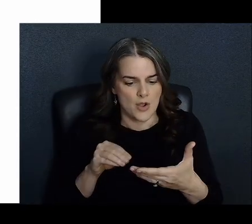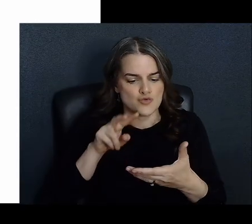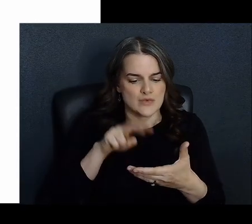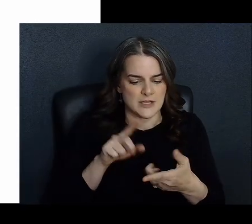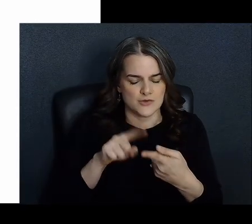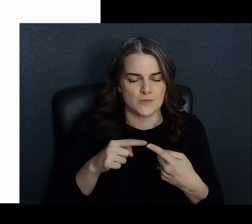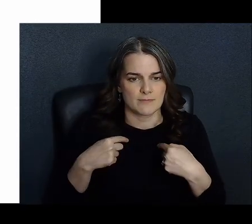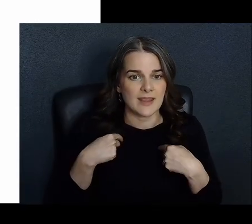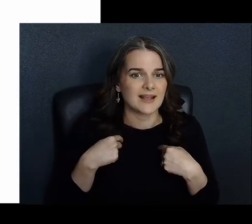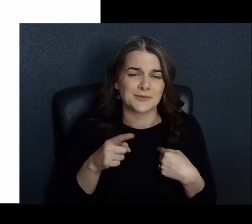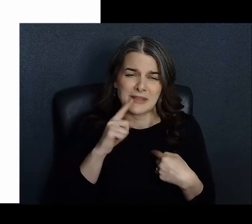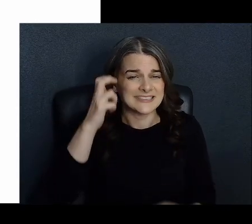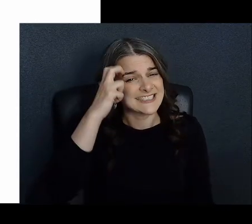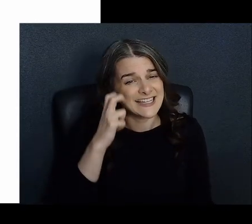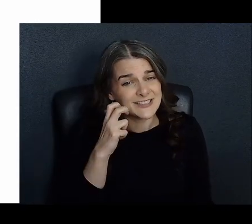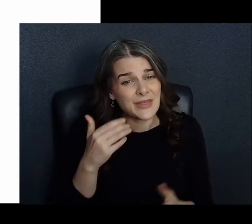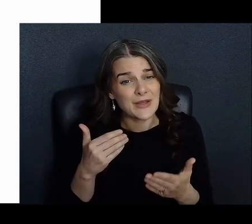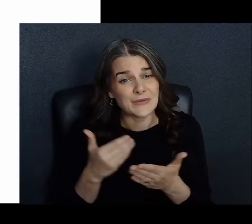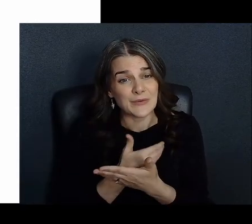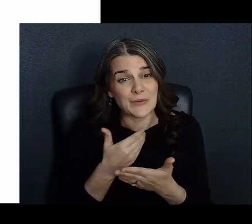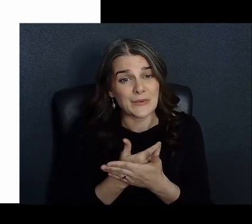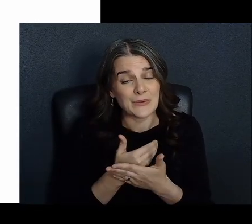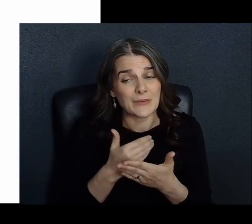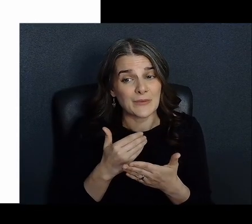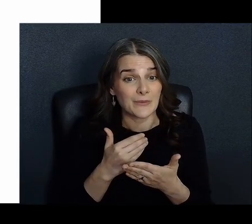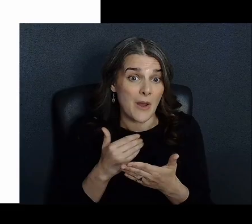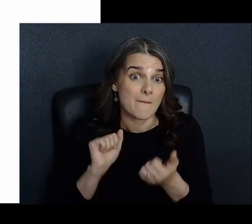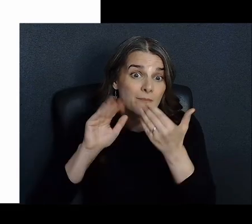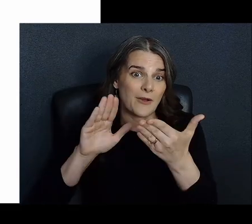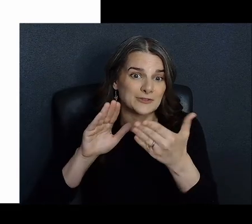So the new frontier, as I say, is indoor wayfinding. We'll get into that a little bit in a minute.